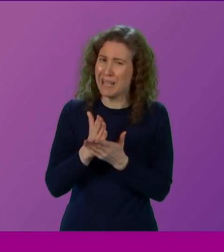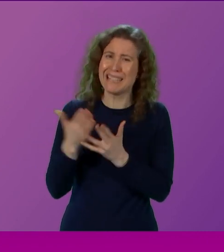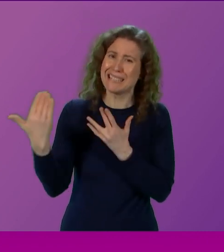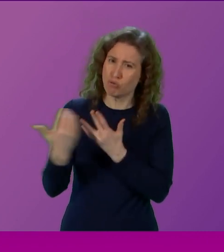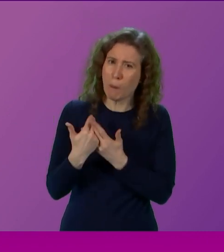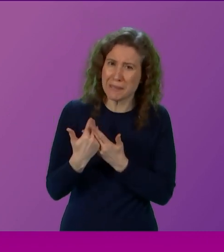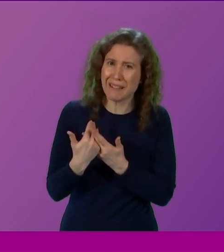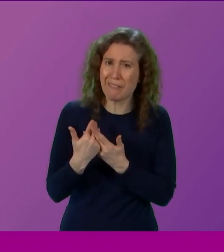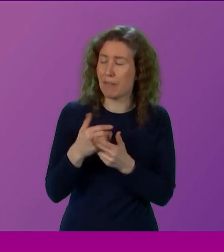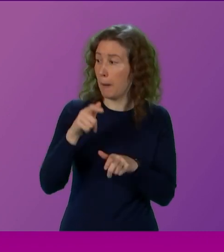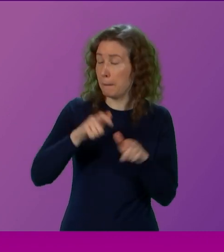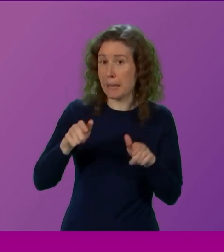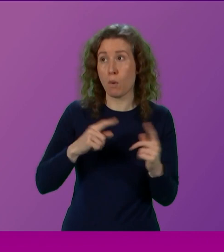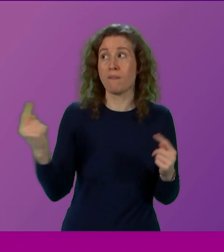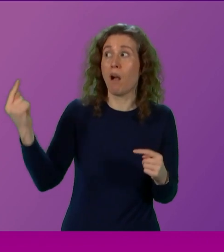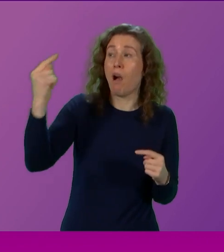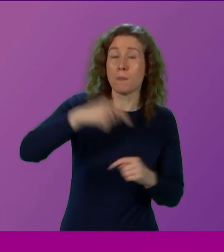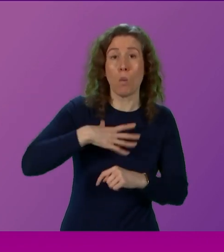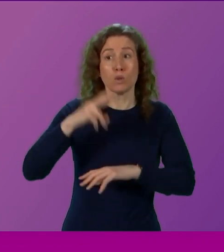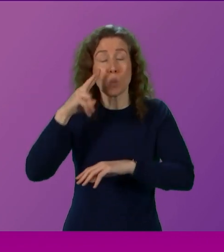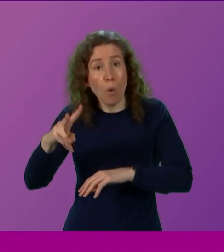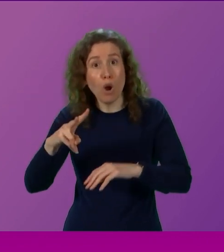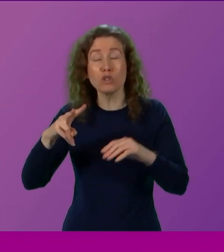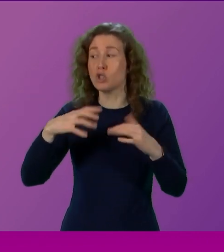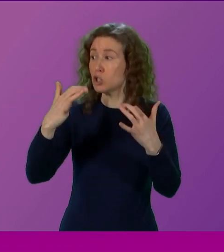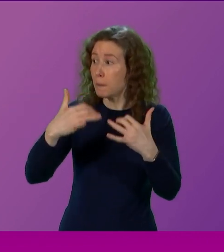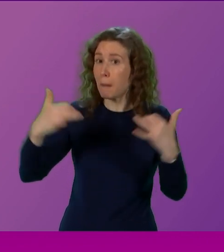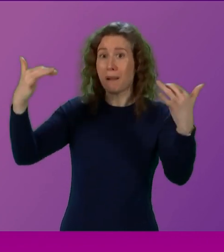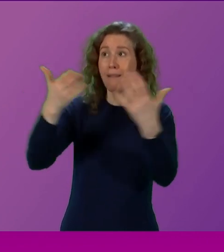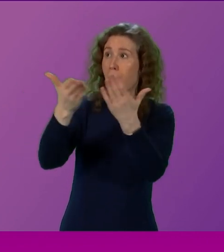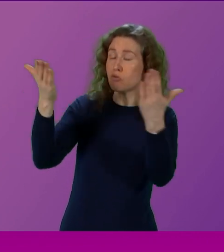other people in the public gallery who have come to watch proceedings and those who are watching at